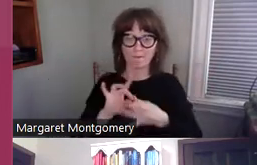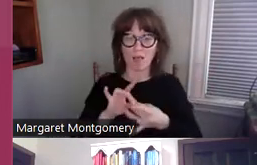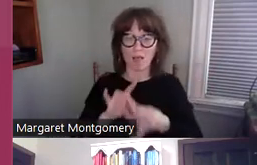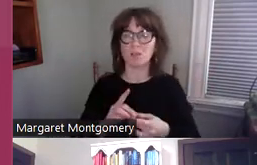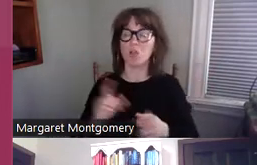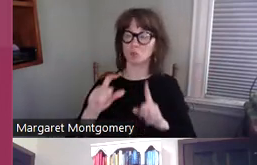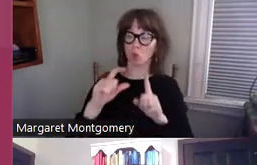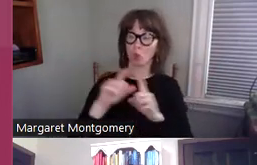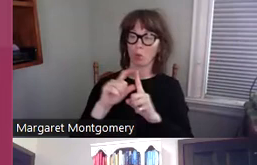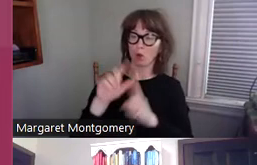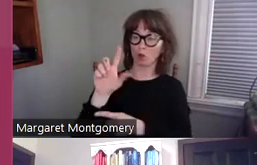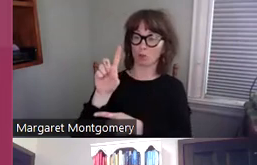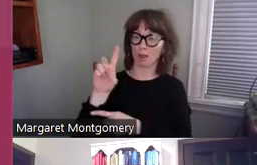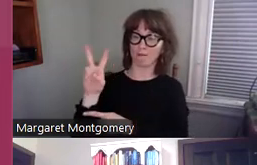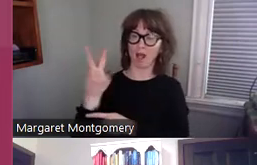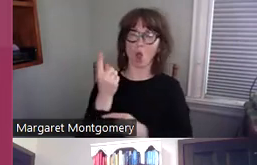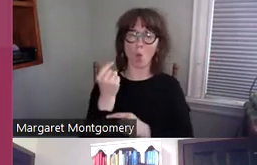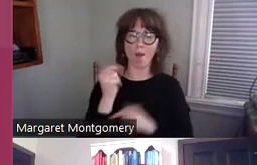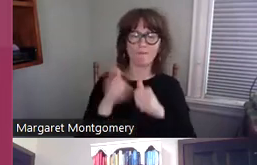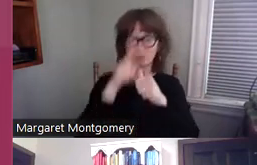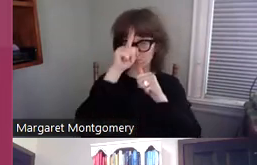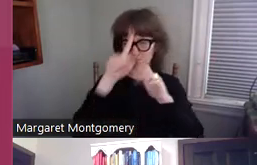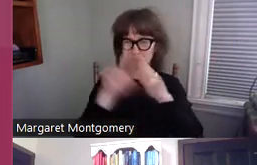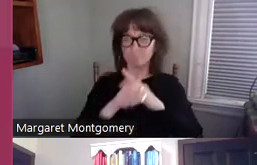12:09:22 Don't worry about whether I would consider them right or wrong.